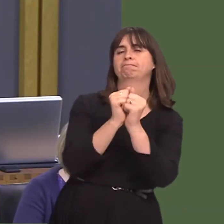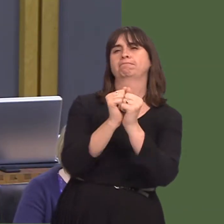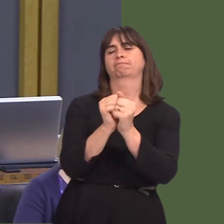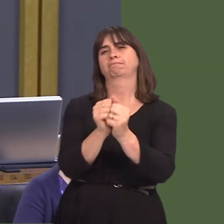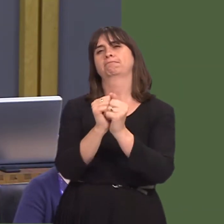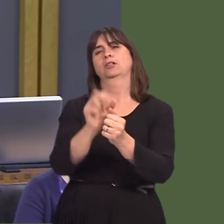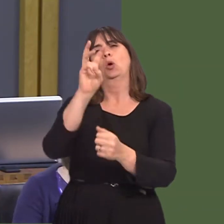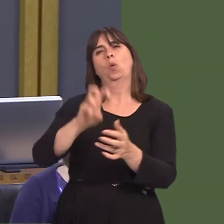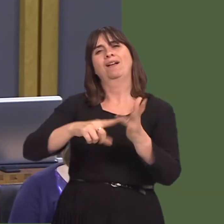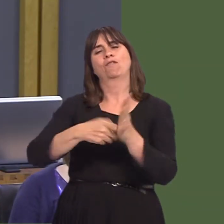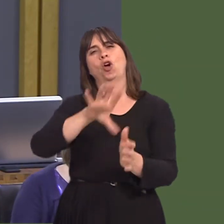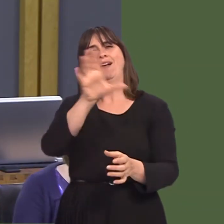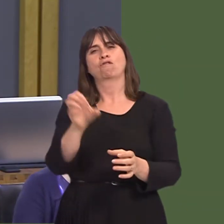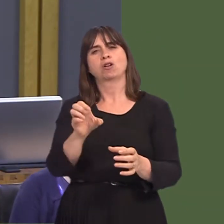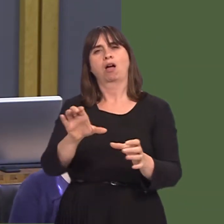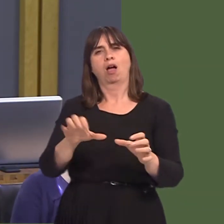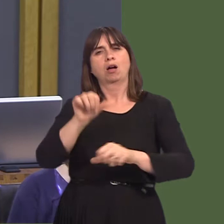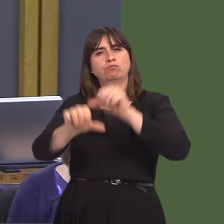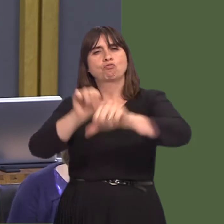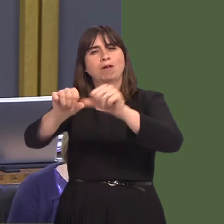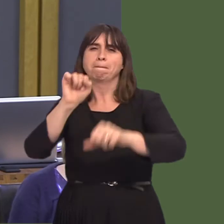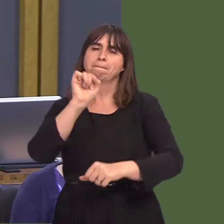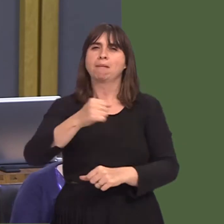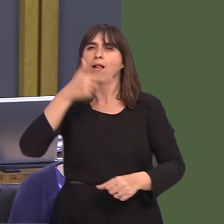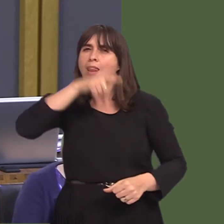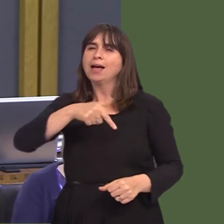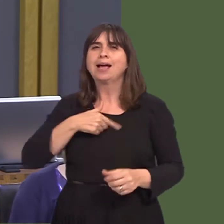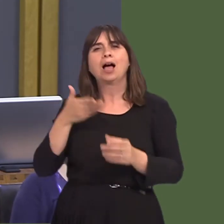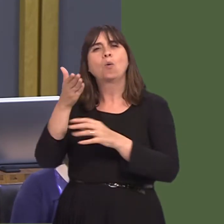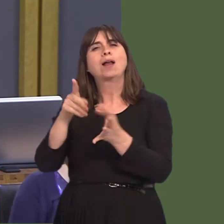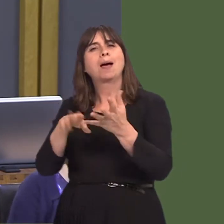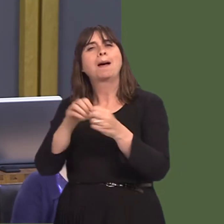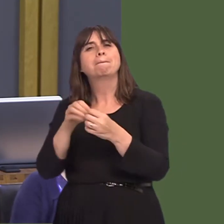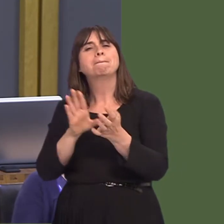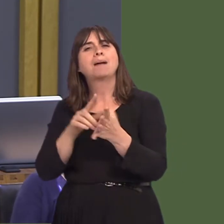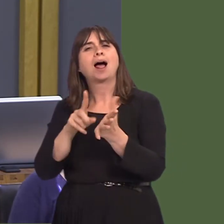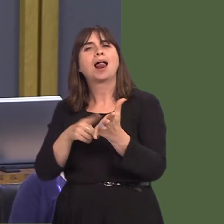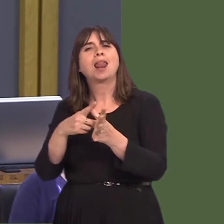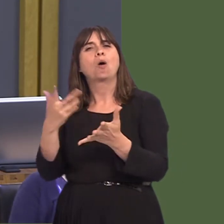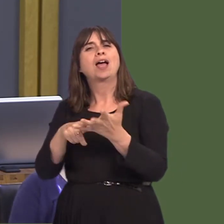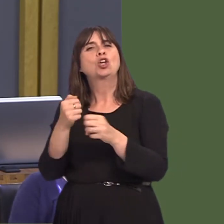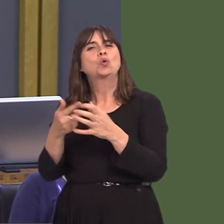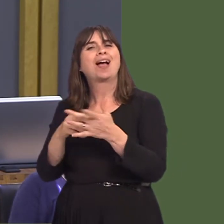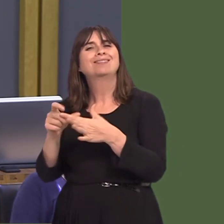I too have been lucky enough to see at first hand in Mbale in Uganda the value of the educational